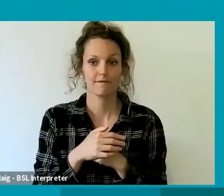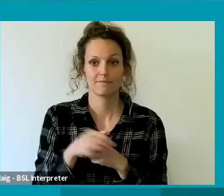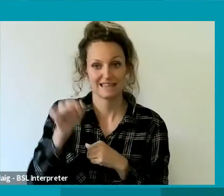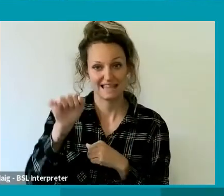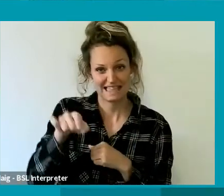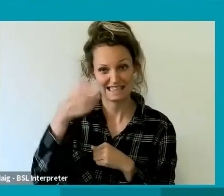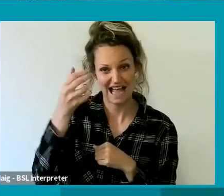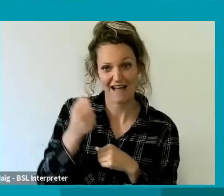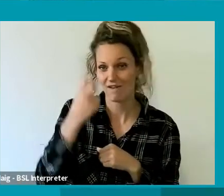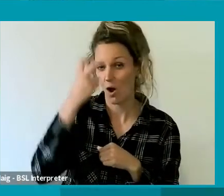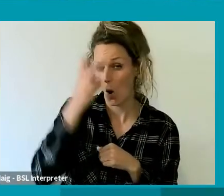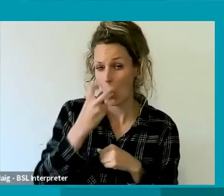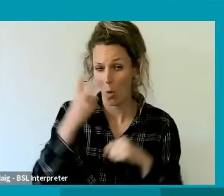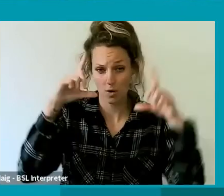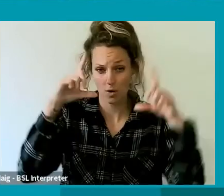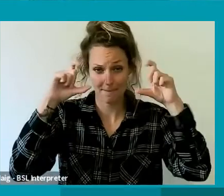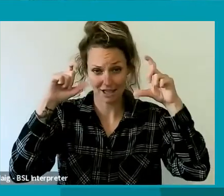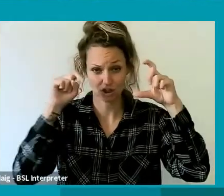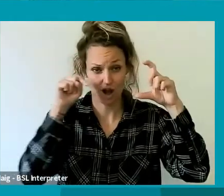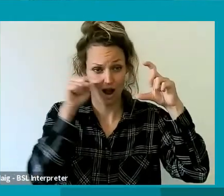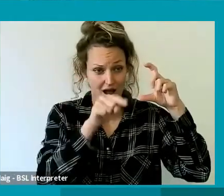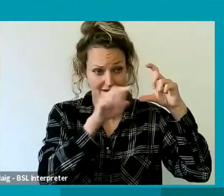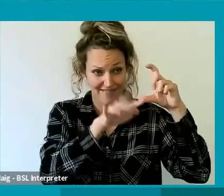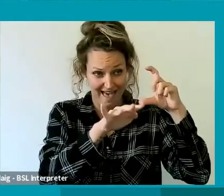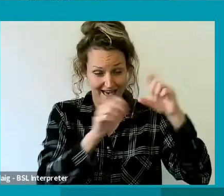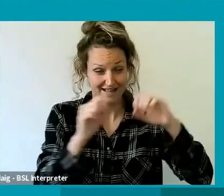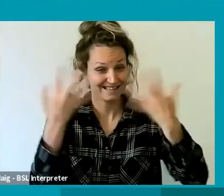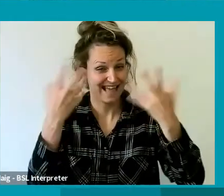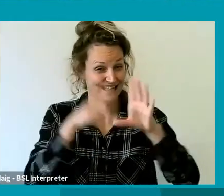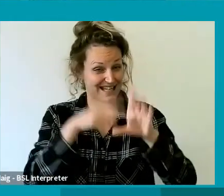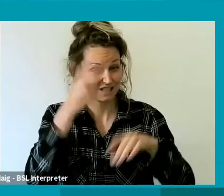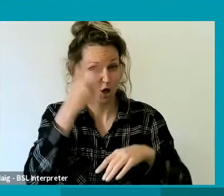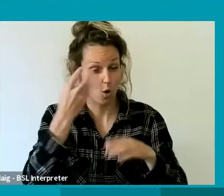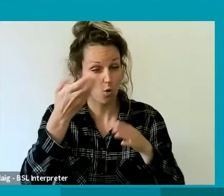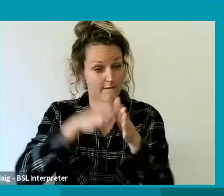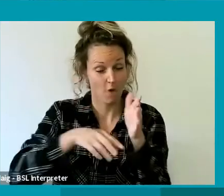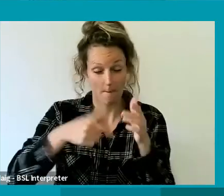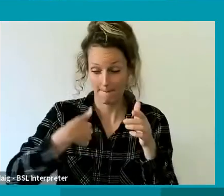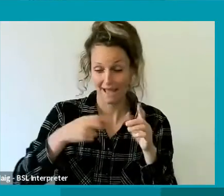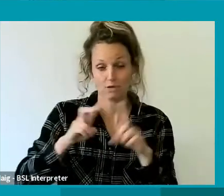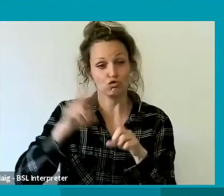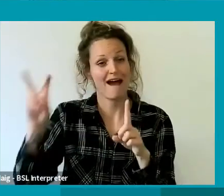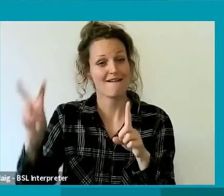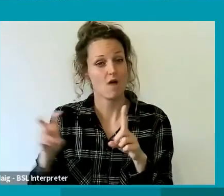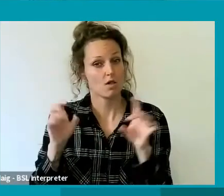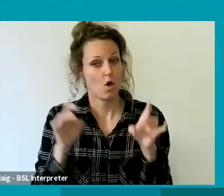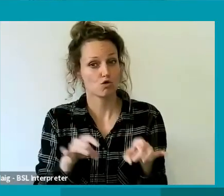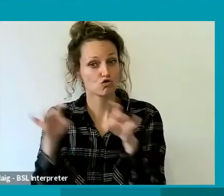in Australia that was about 10 years old. Other than that, it's really just my Facebook and my